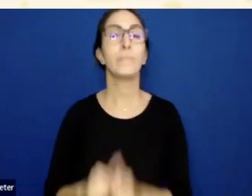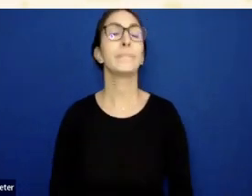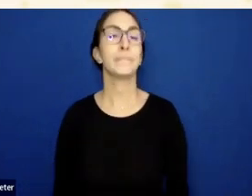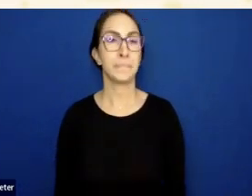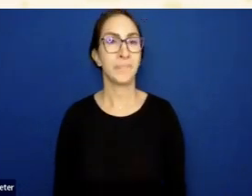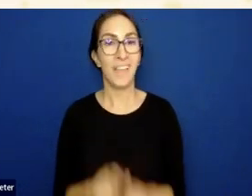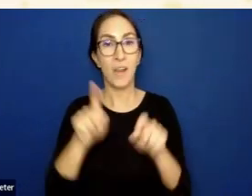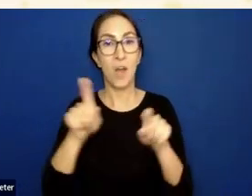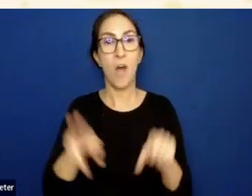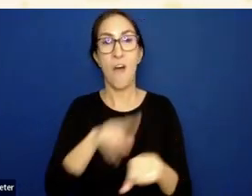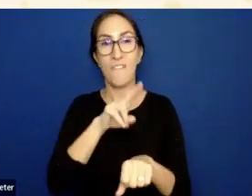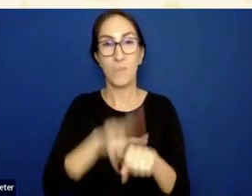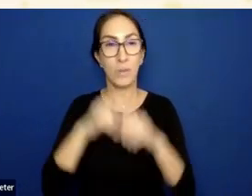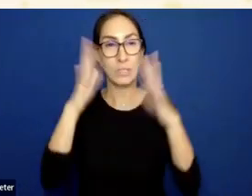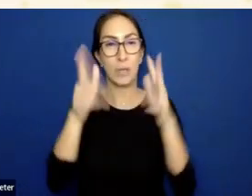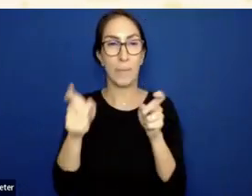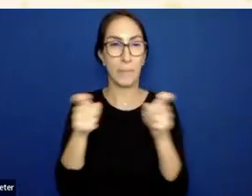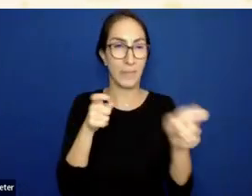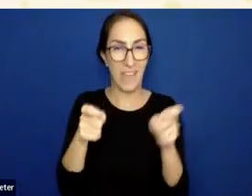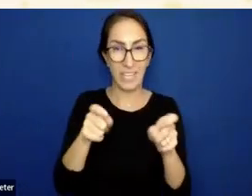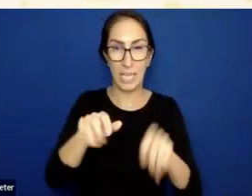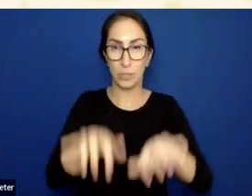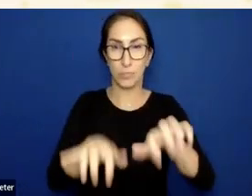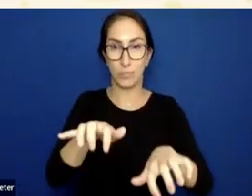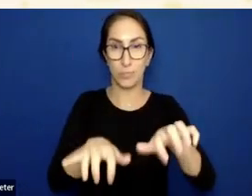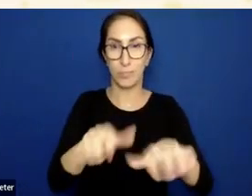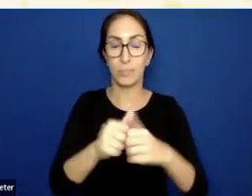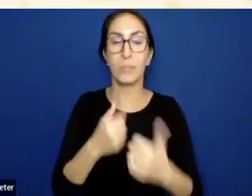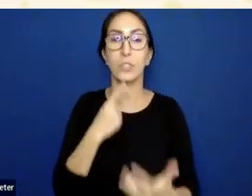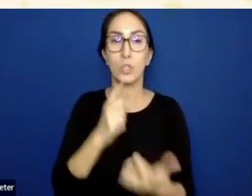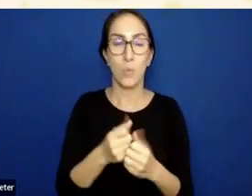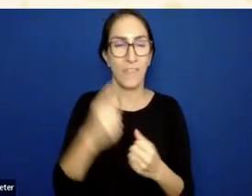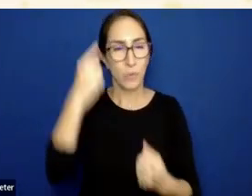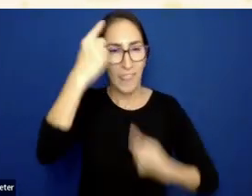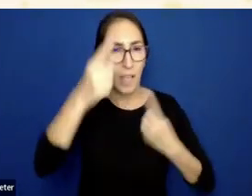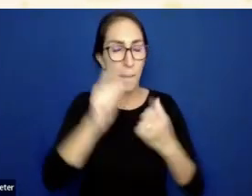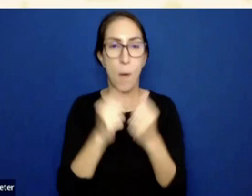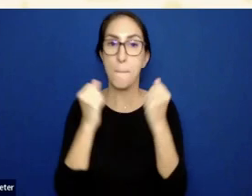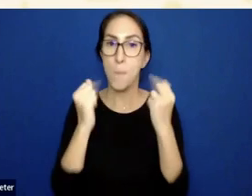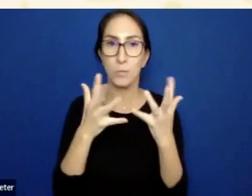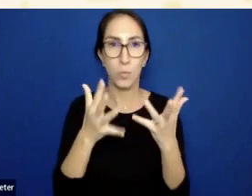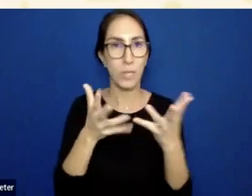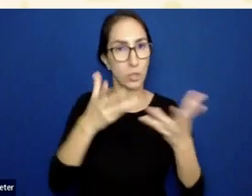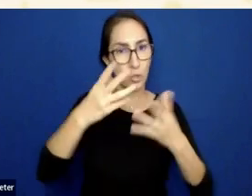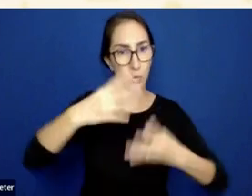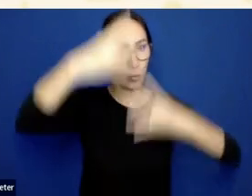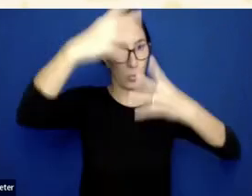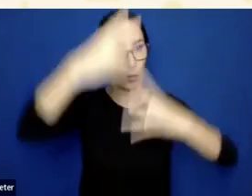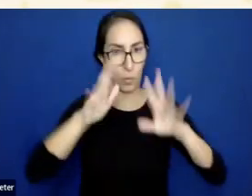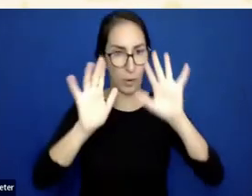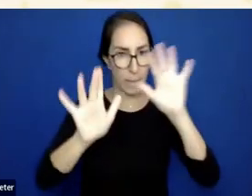So we need to think about multiple ways of interaction when we are navigating with our visualizations.